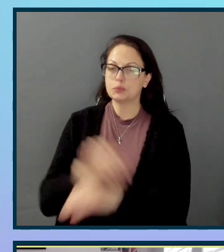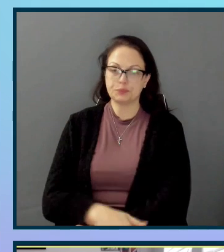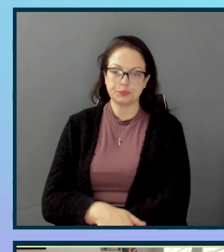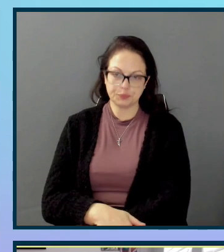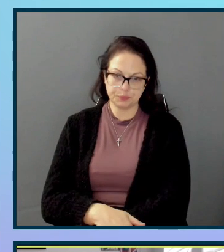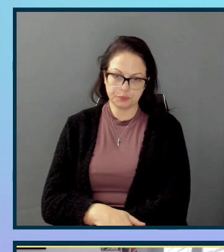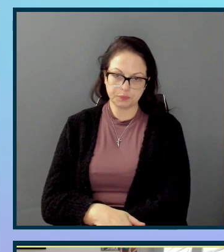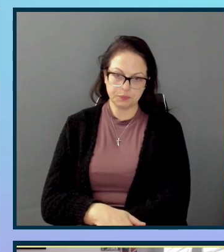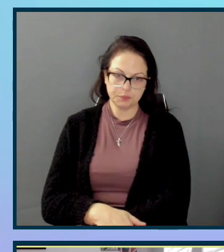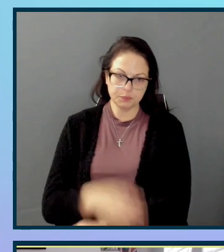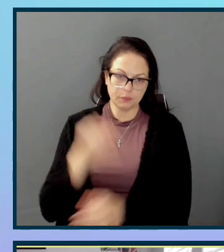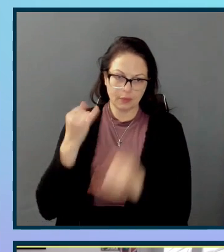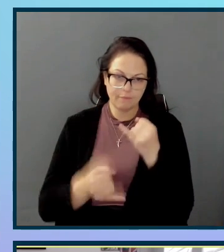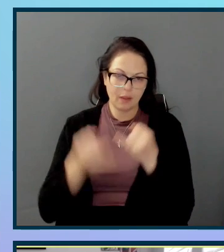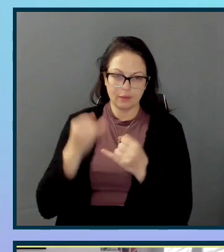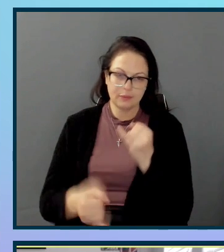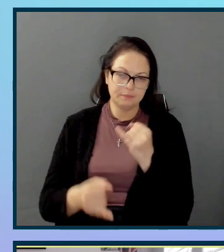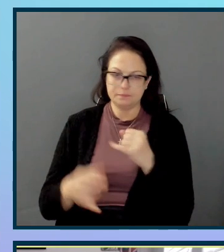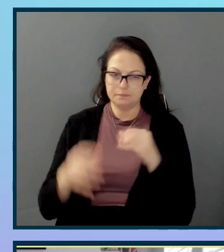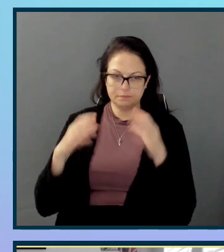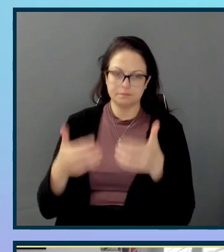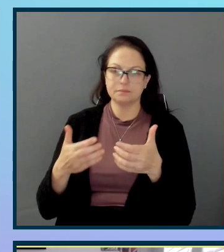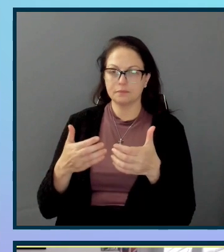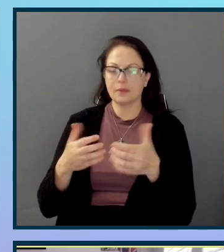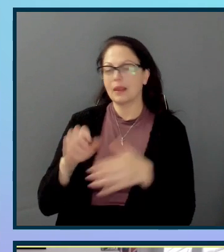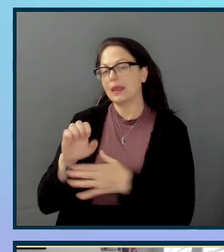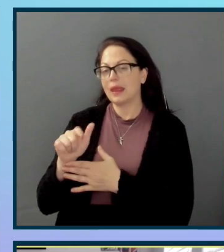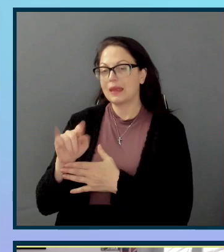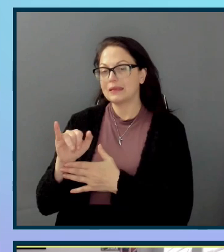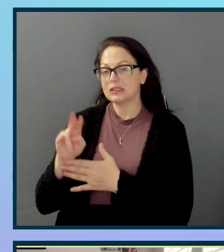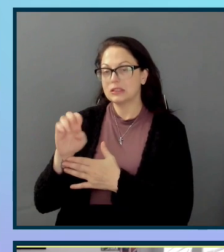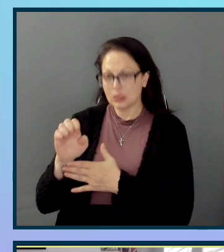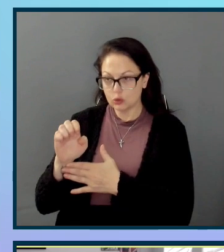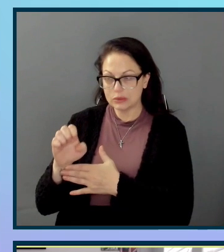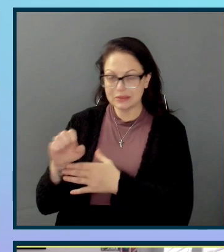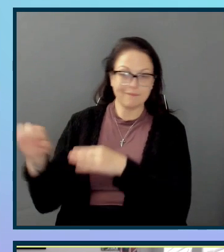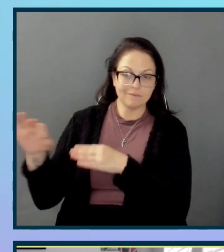And then finally, there's this monster category of executive function which could, in some ways, kind of cover everything.